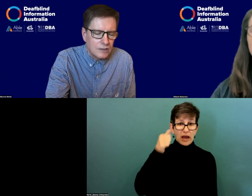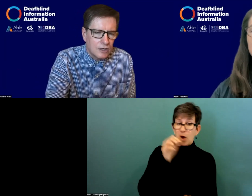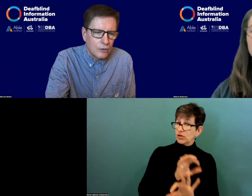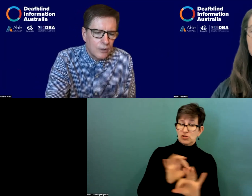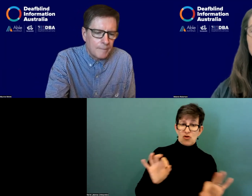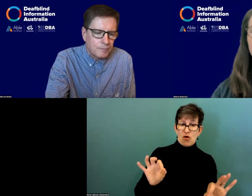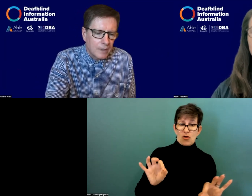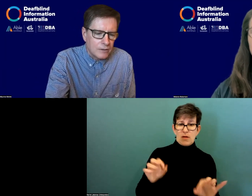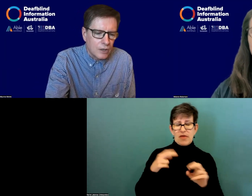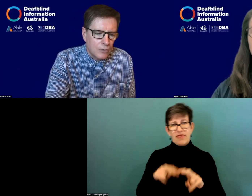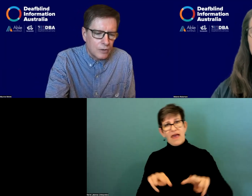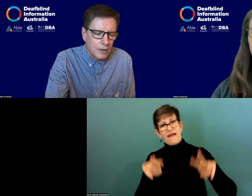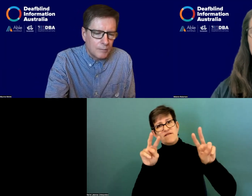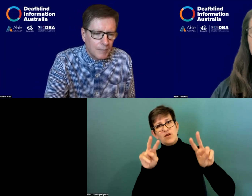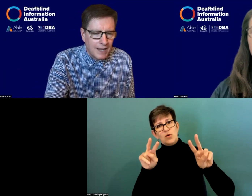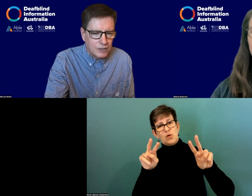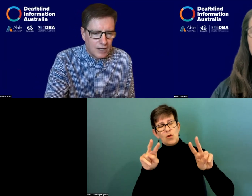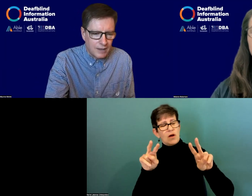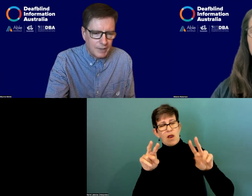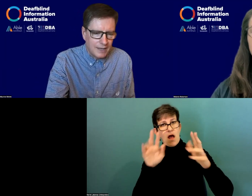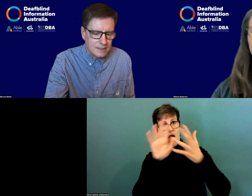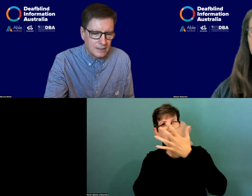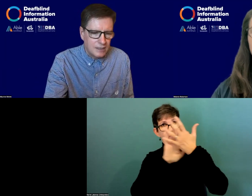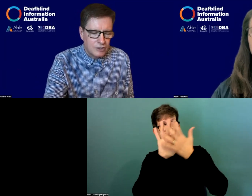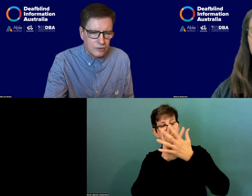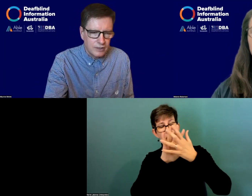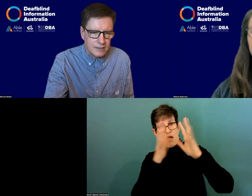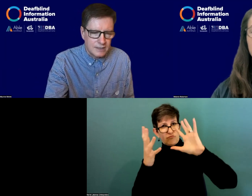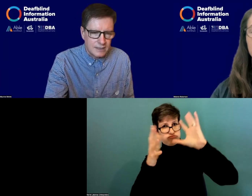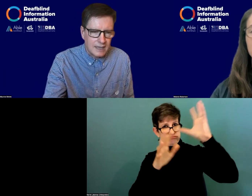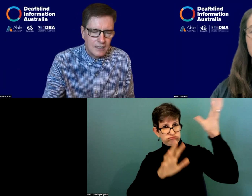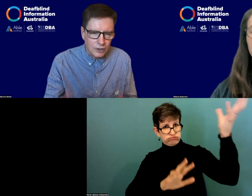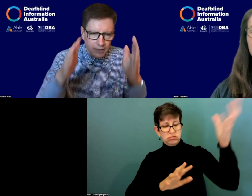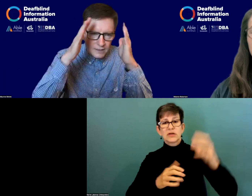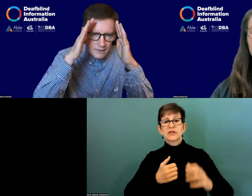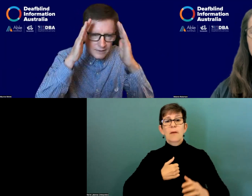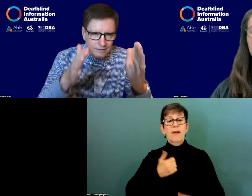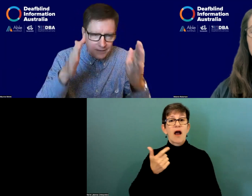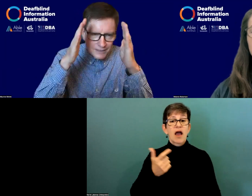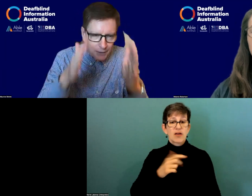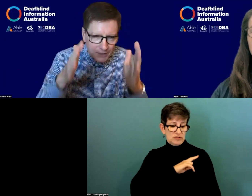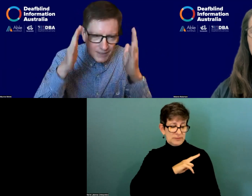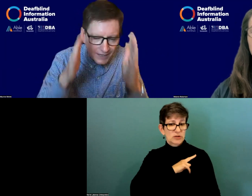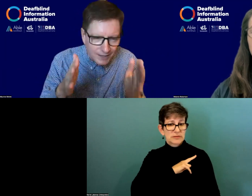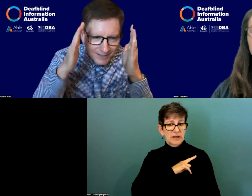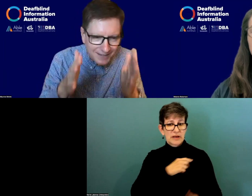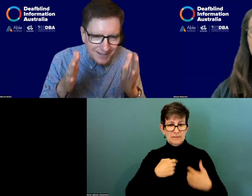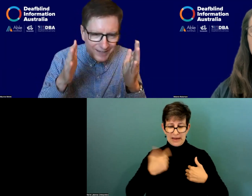And so my job as a teacher is to say, look - this is how we sign "pay attention" in the US.